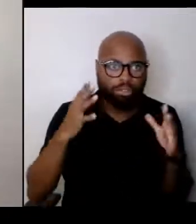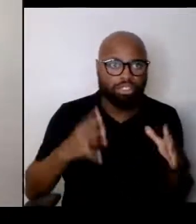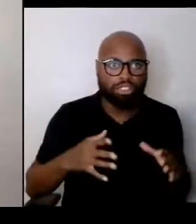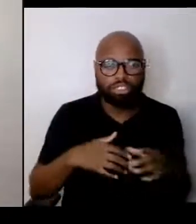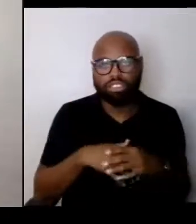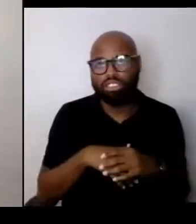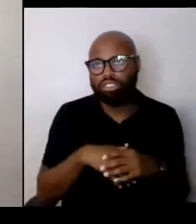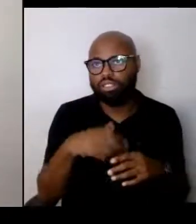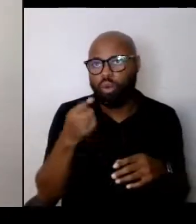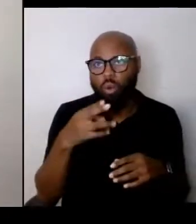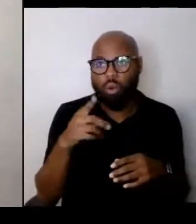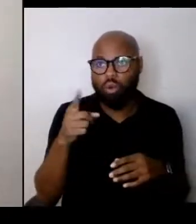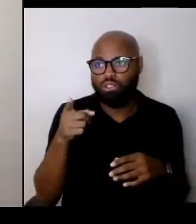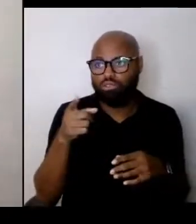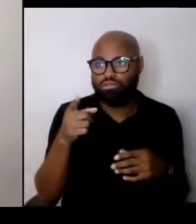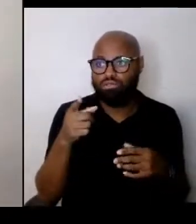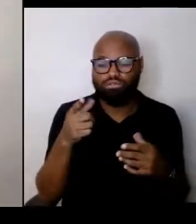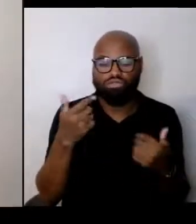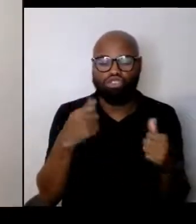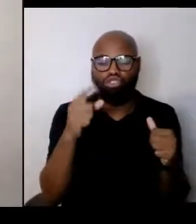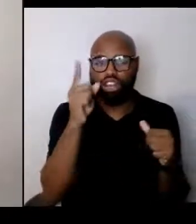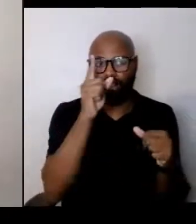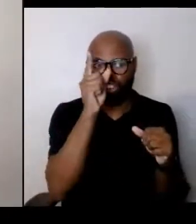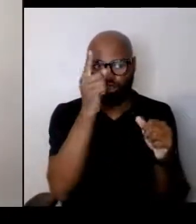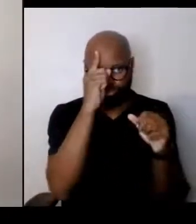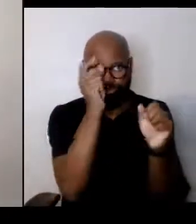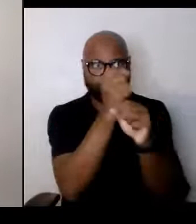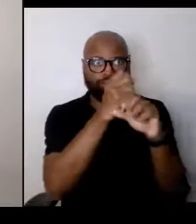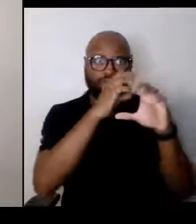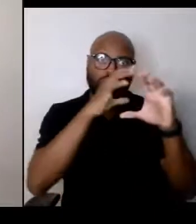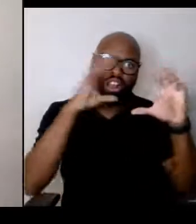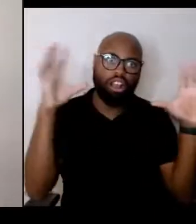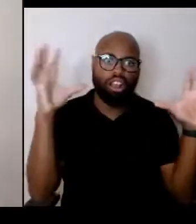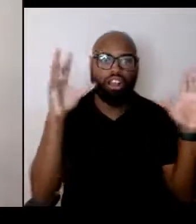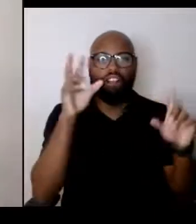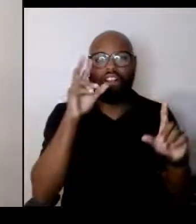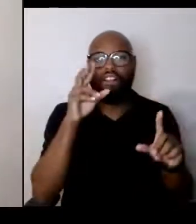to paint this vision of these bad immigrants,